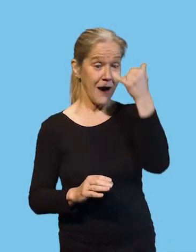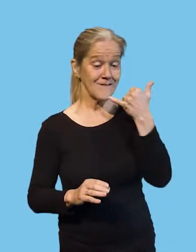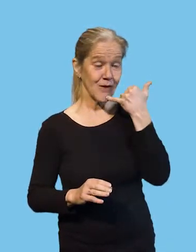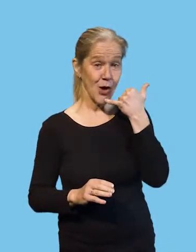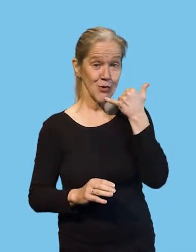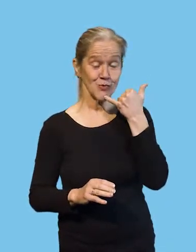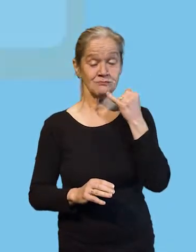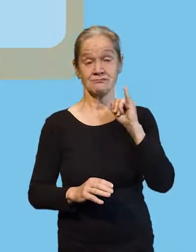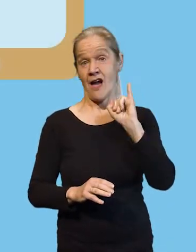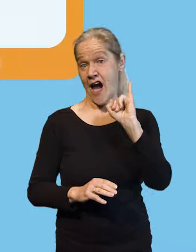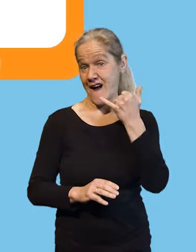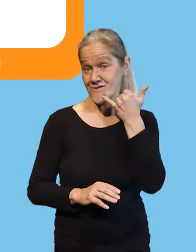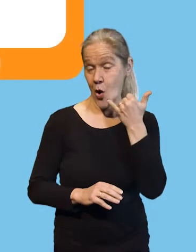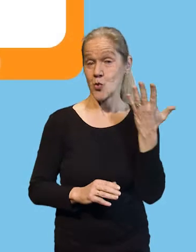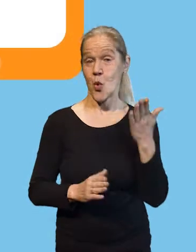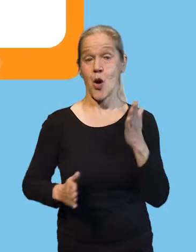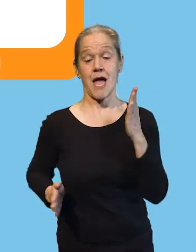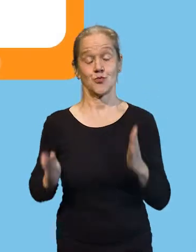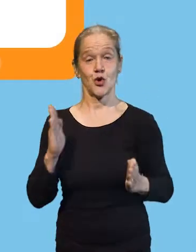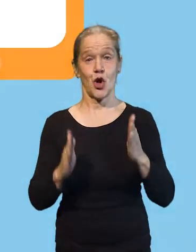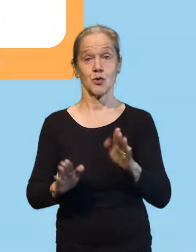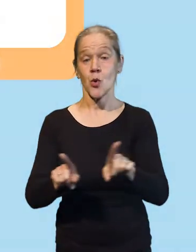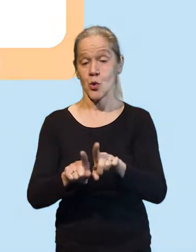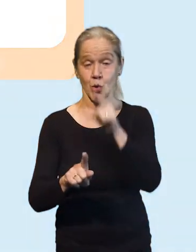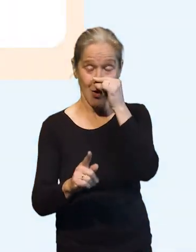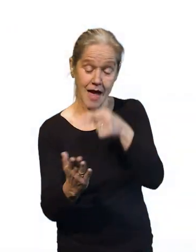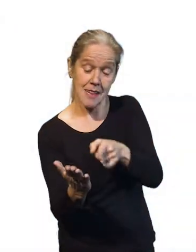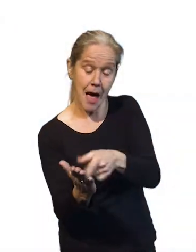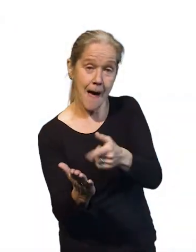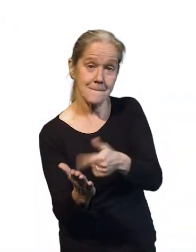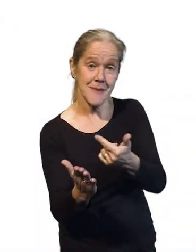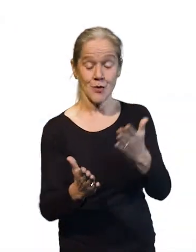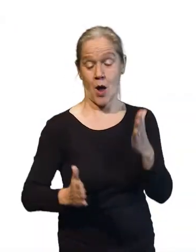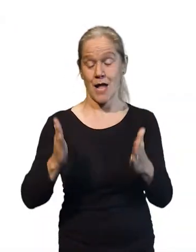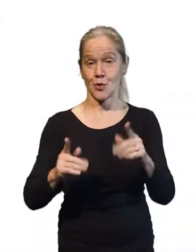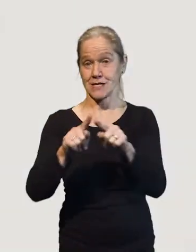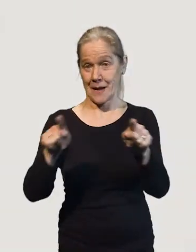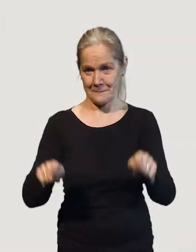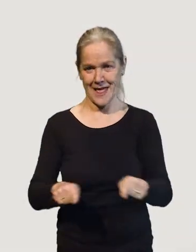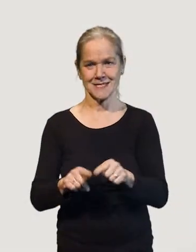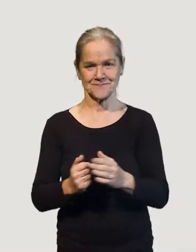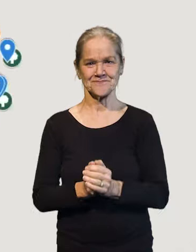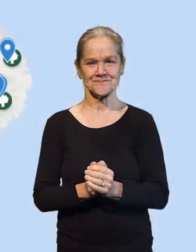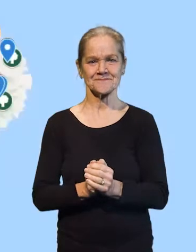and you can also use it on a tablet like an Ipad or an android tablet. So when we open up the map